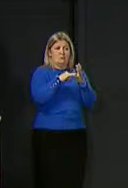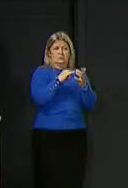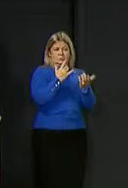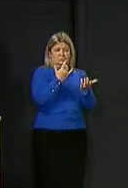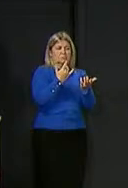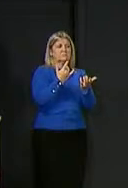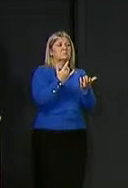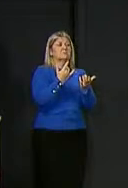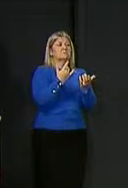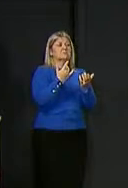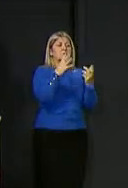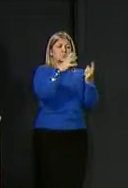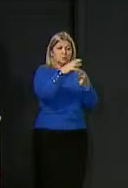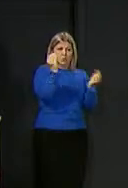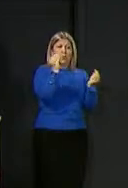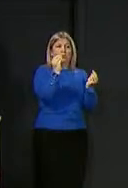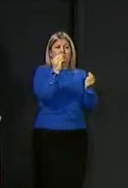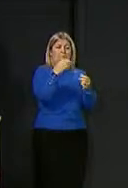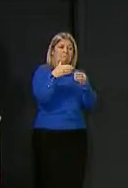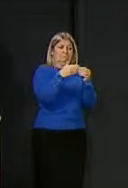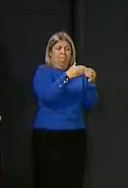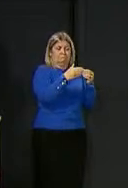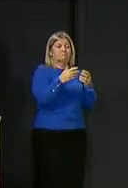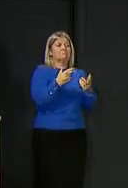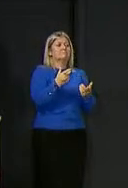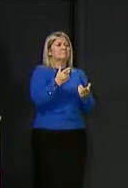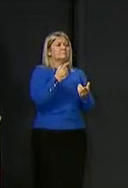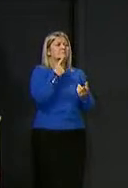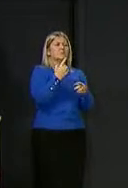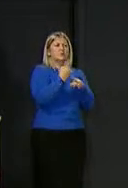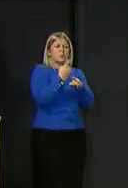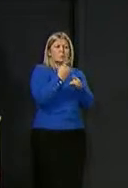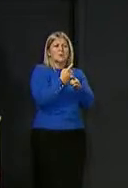Scottish Government to match the money that fans raise to save their local teams. He said the